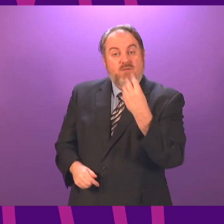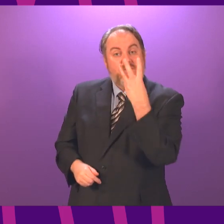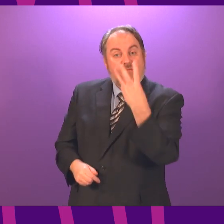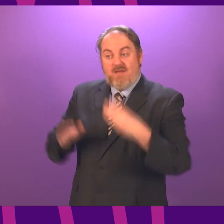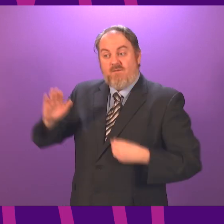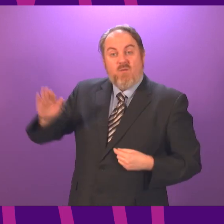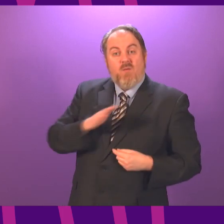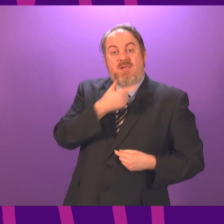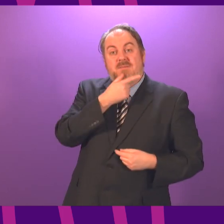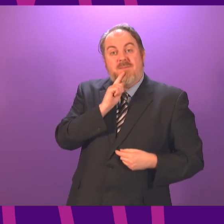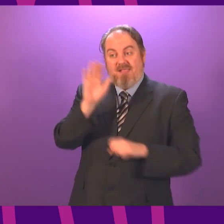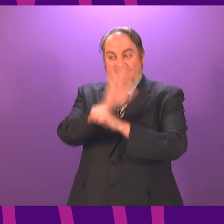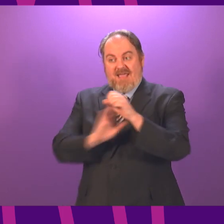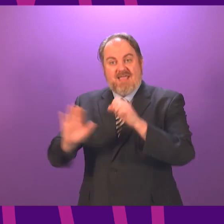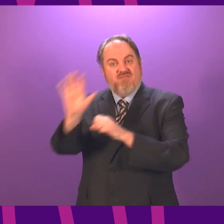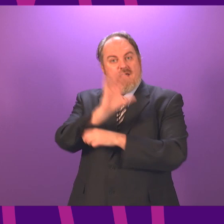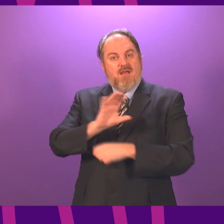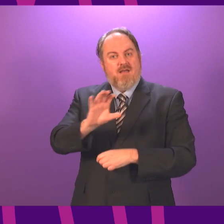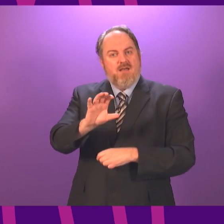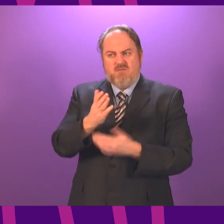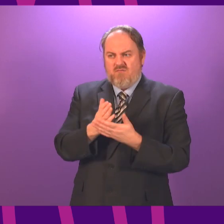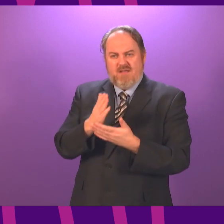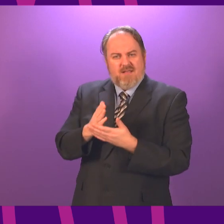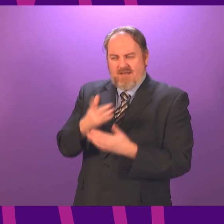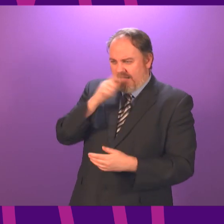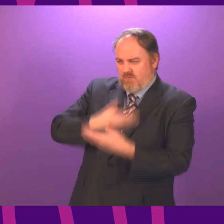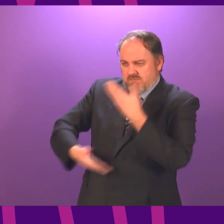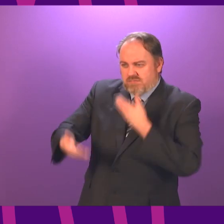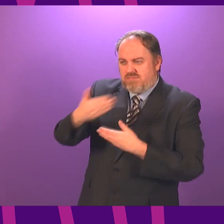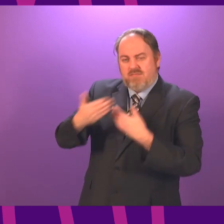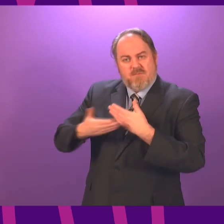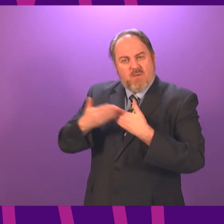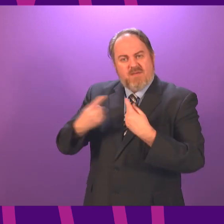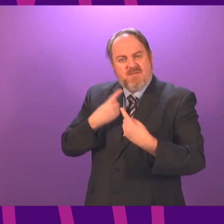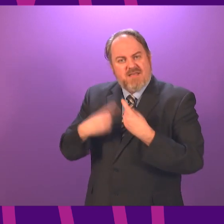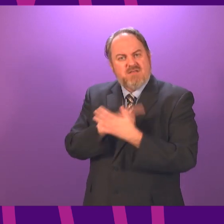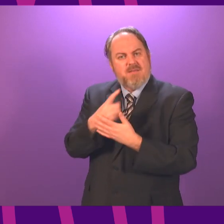Can the First Minister provide any further details about the most recent revised forecast